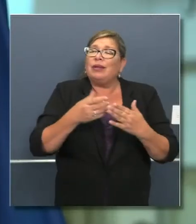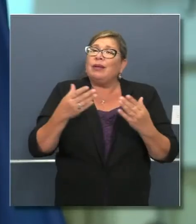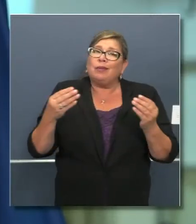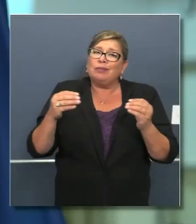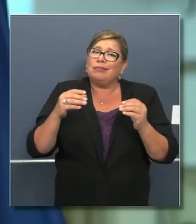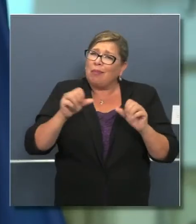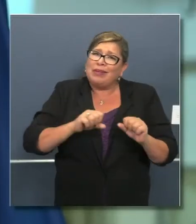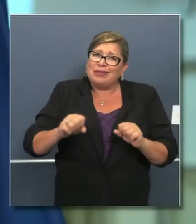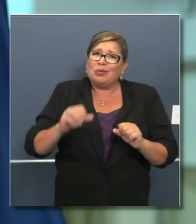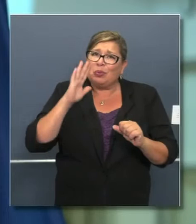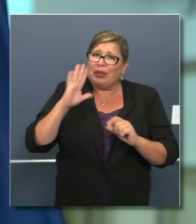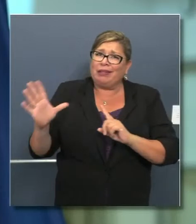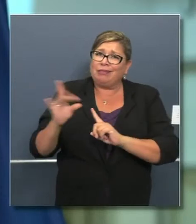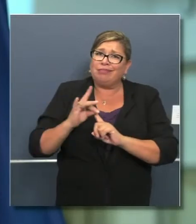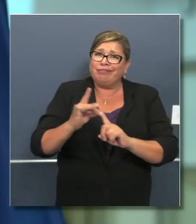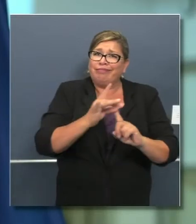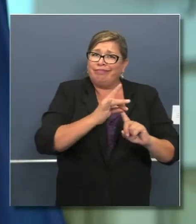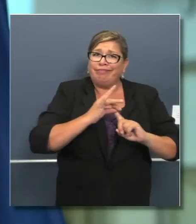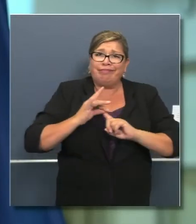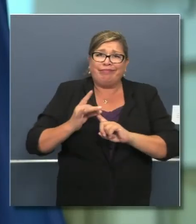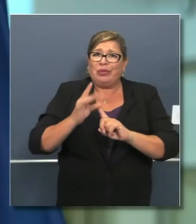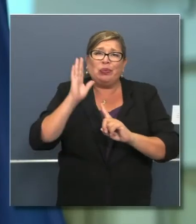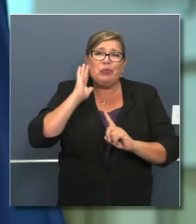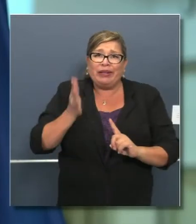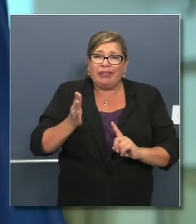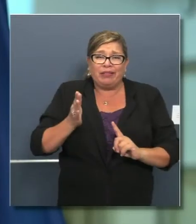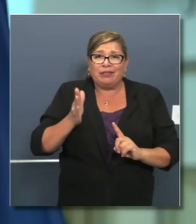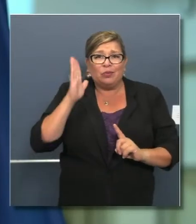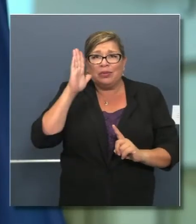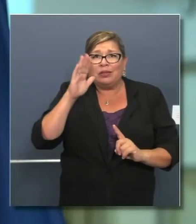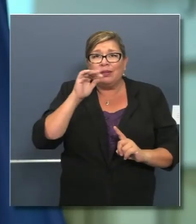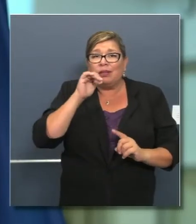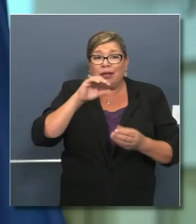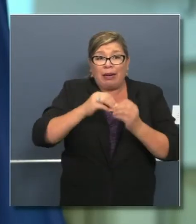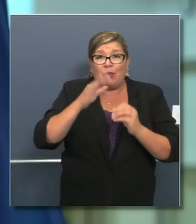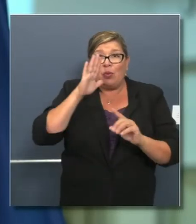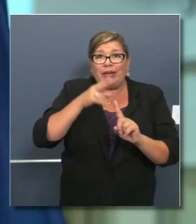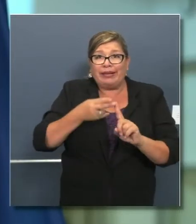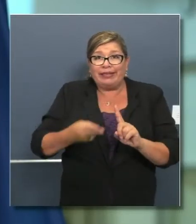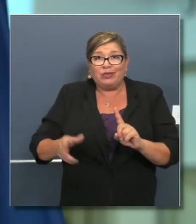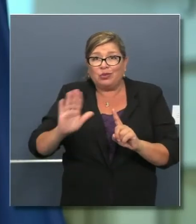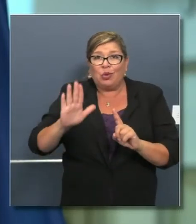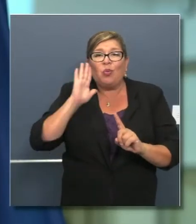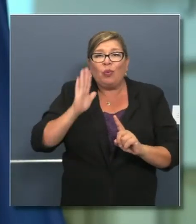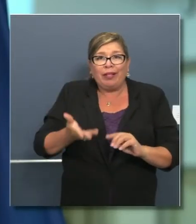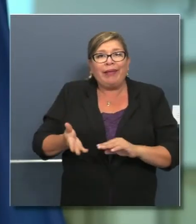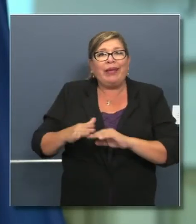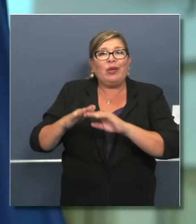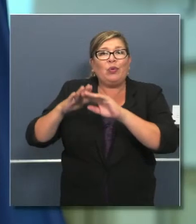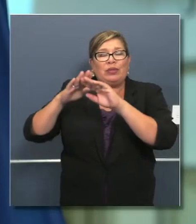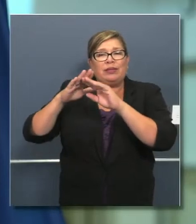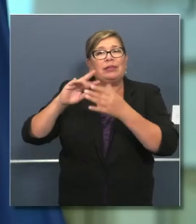mixed crowds increases not decreases and that's why it's incumbent upon all of us to step things